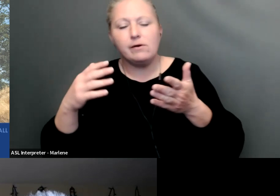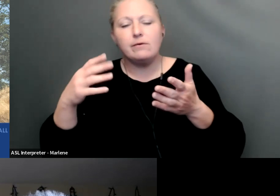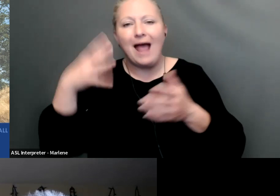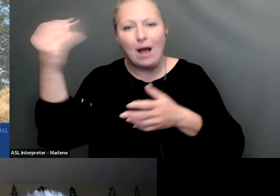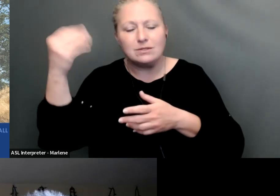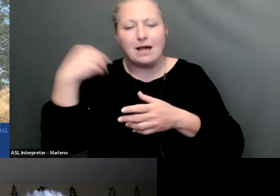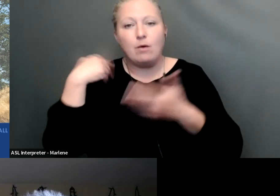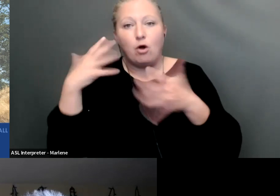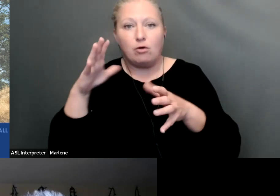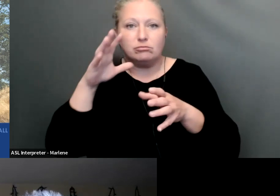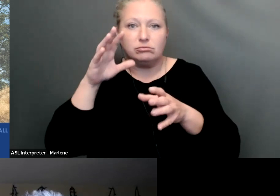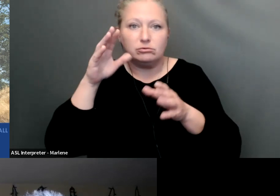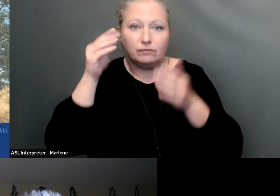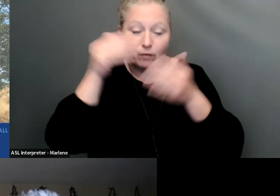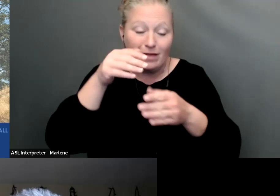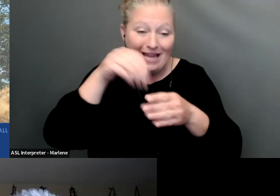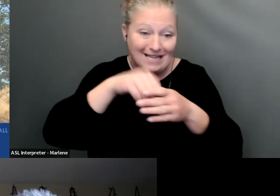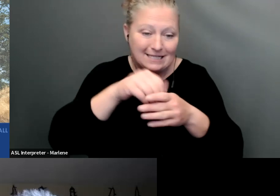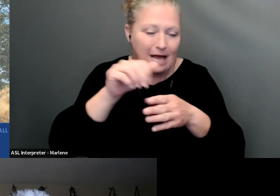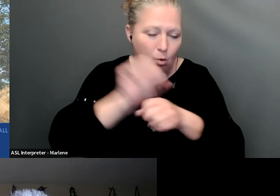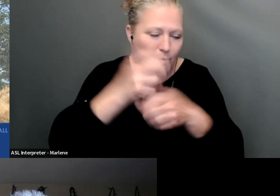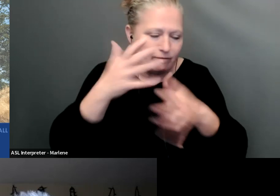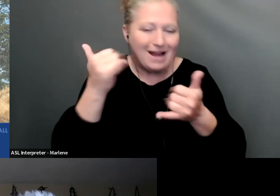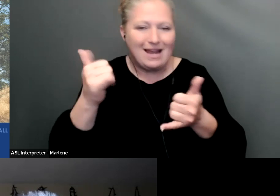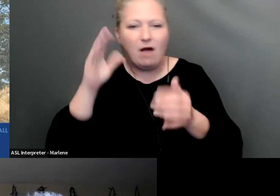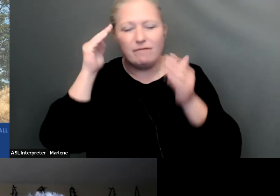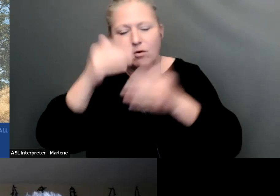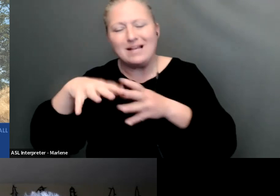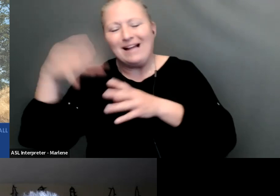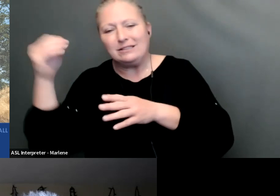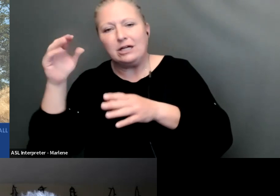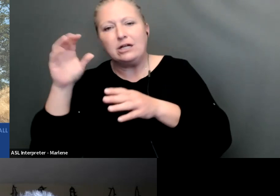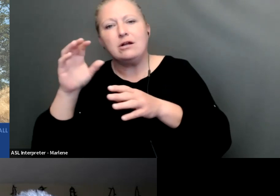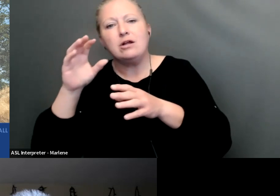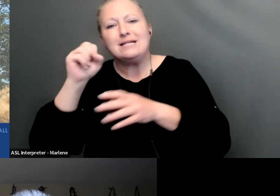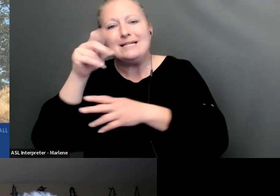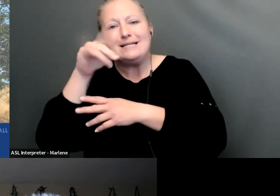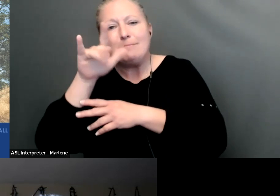the inside work and we're focusing on construction splicer, and the placing aspect for expansion.